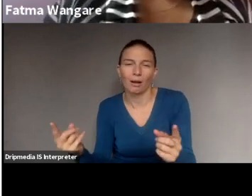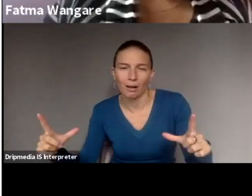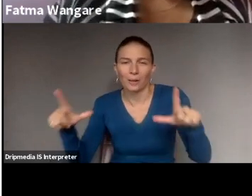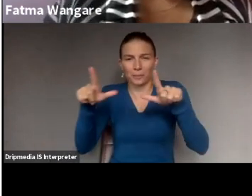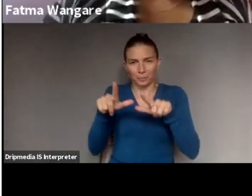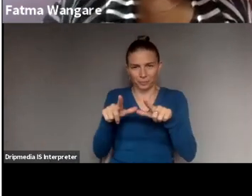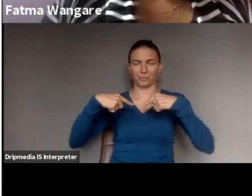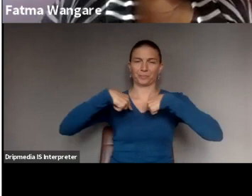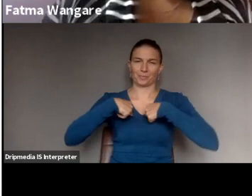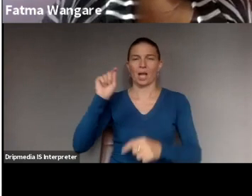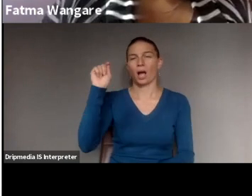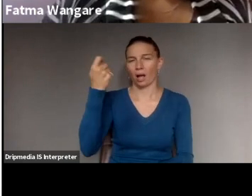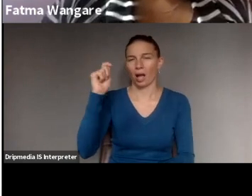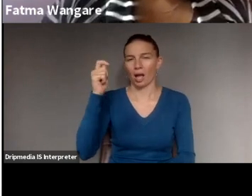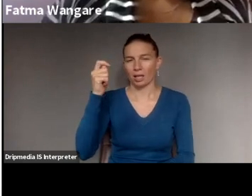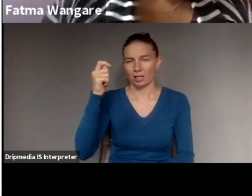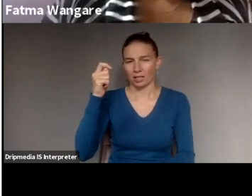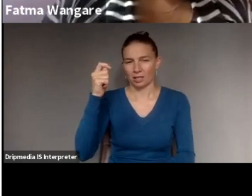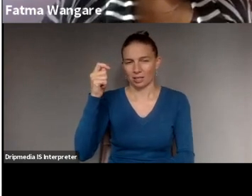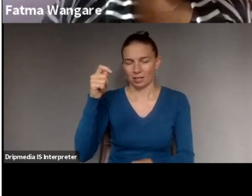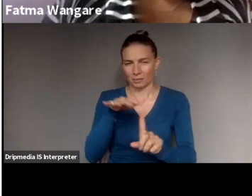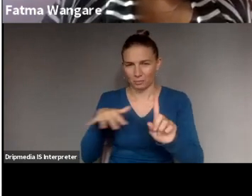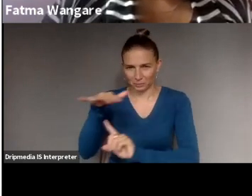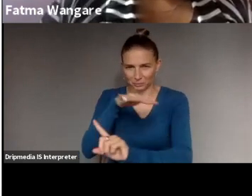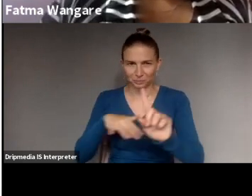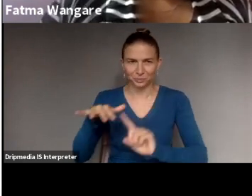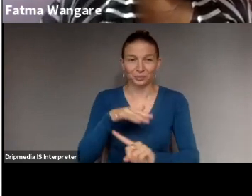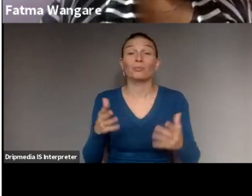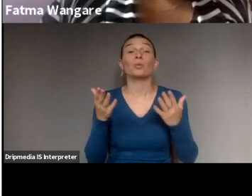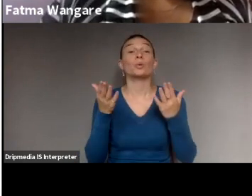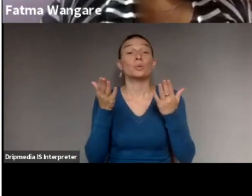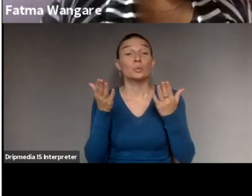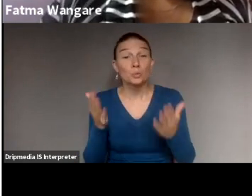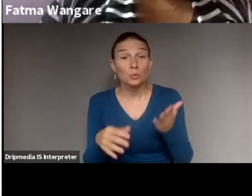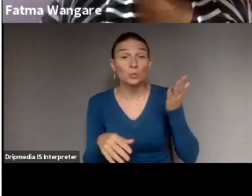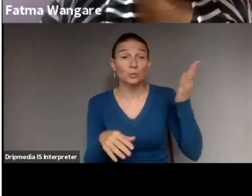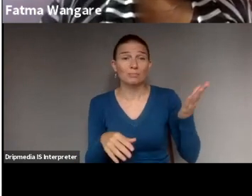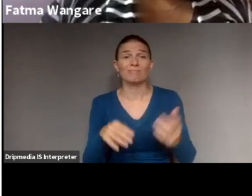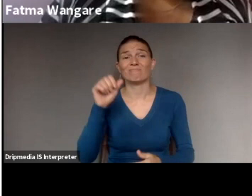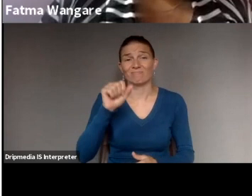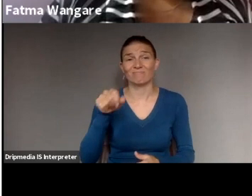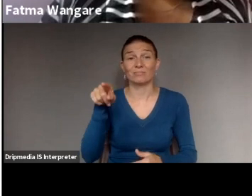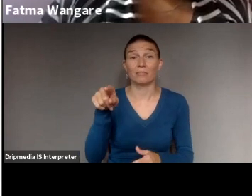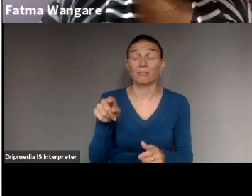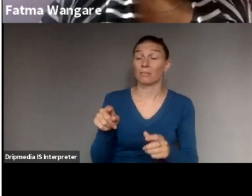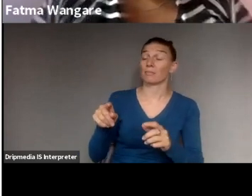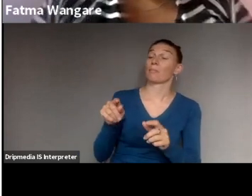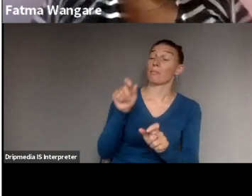So going straight into the presentation is that you know, with less than 7% of persons with significant disabilities